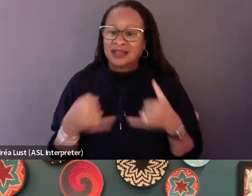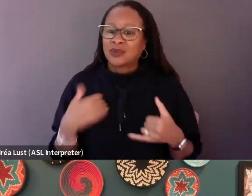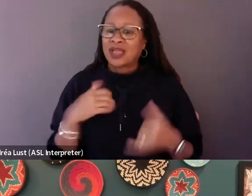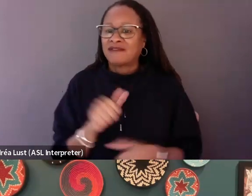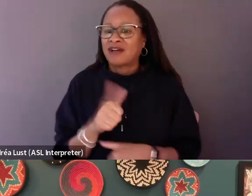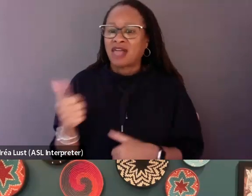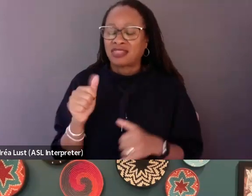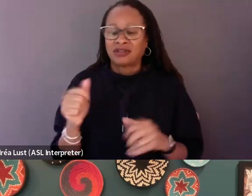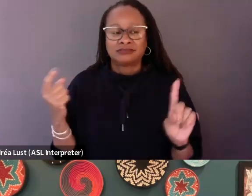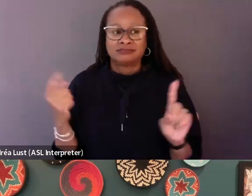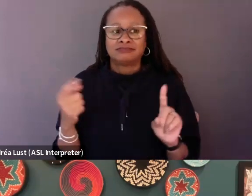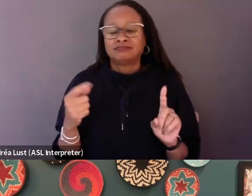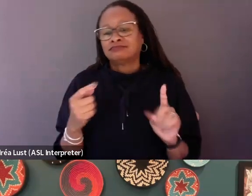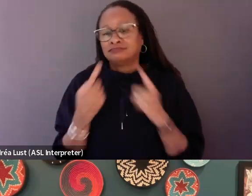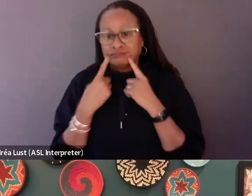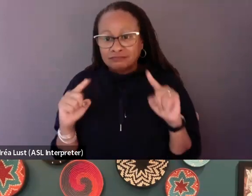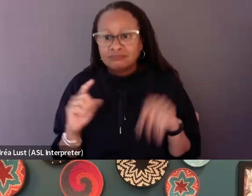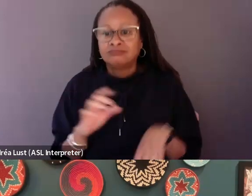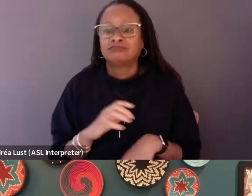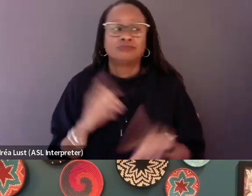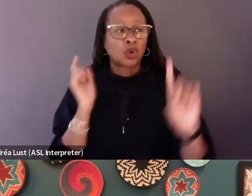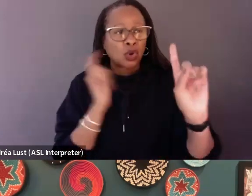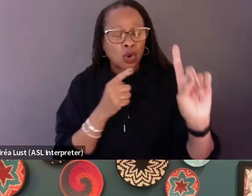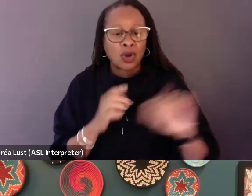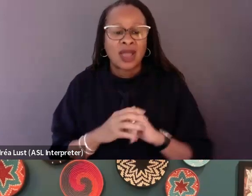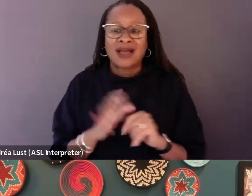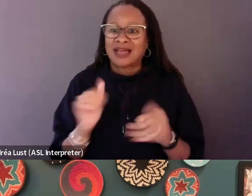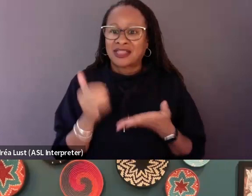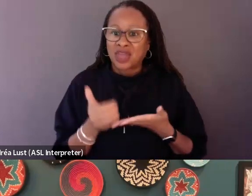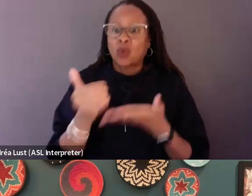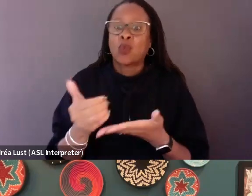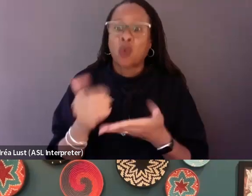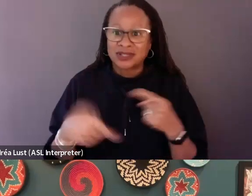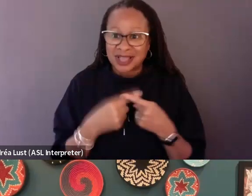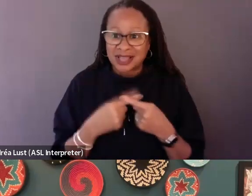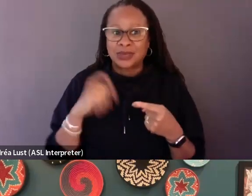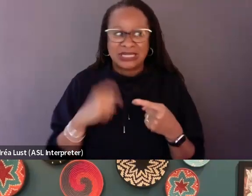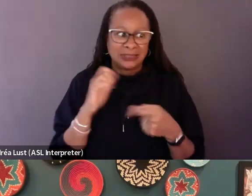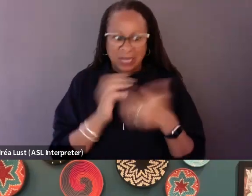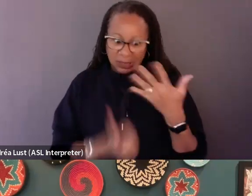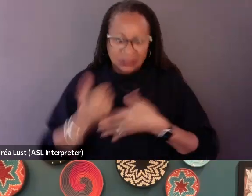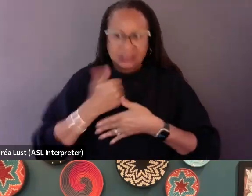there are ambitions, like, oh, the award cycle is on and we've got to be on top and we've got to do this.